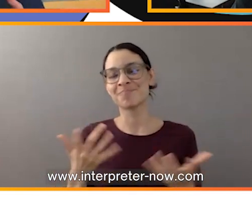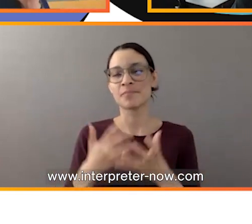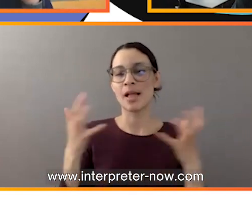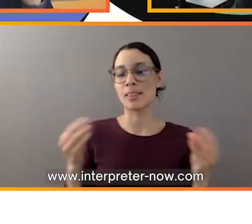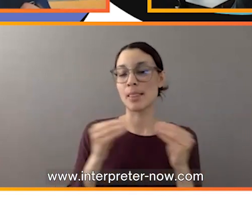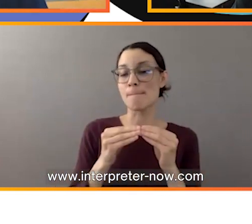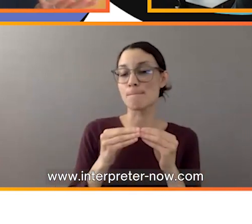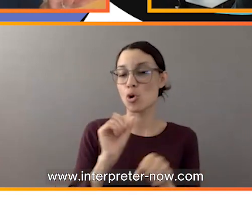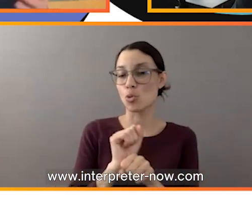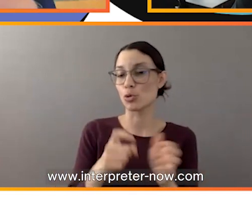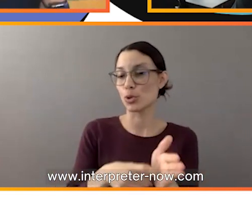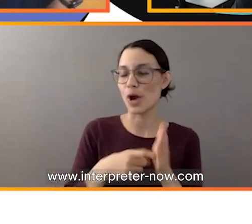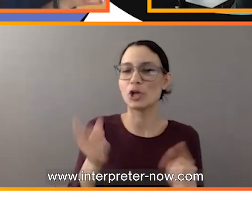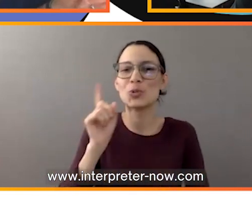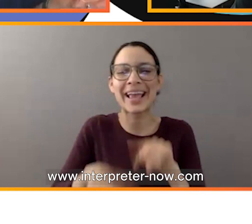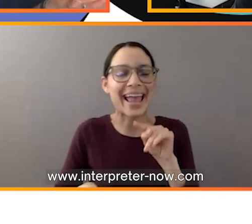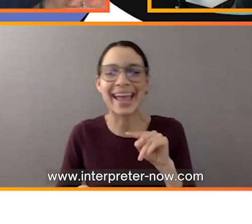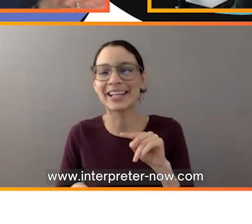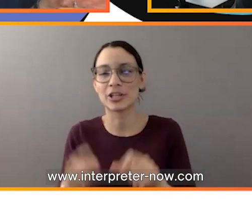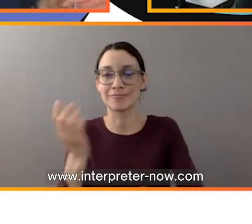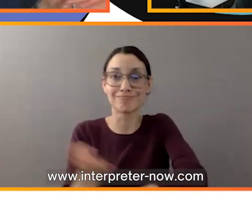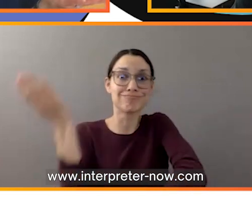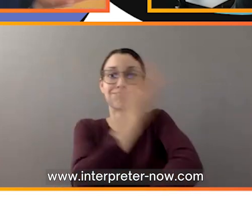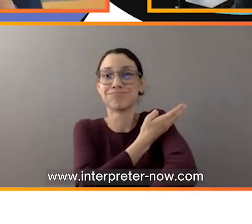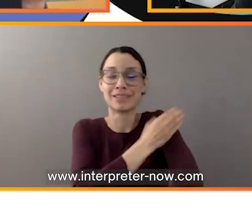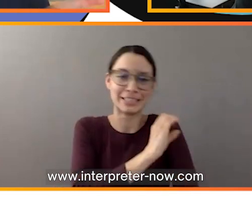You can't just say suddenly, "Oh, now we care about diverse leadership," and expect them